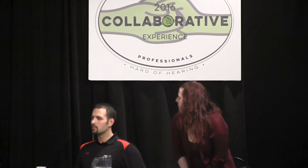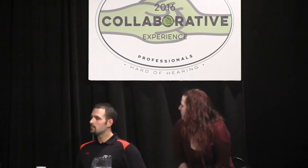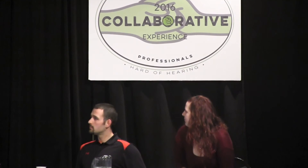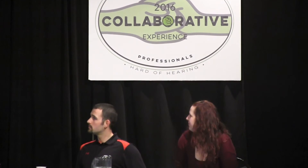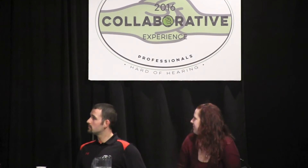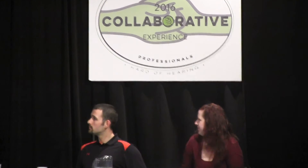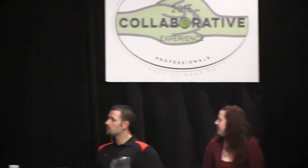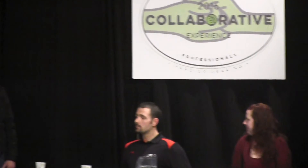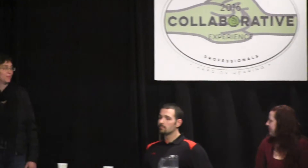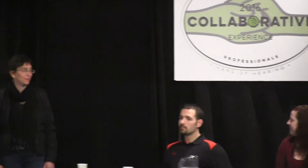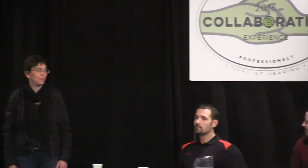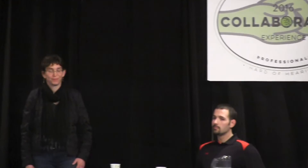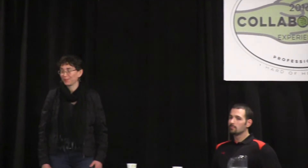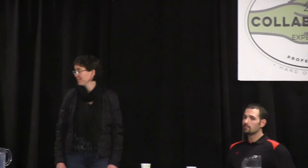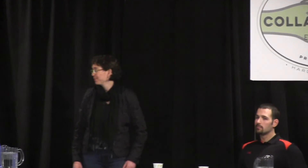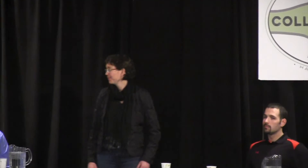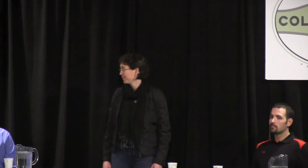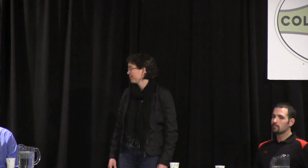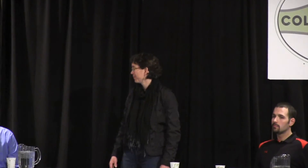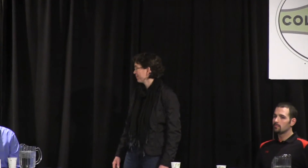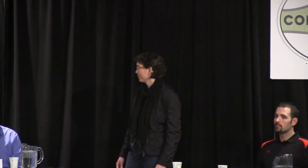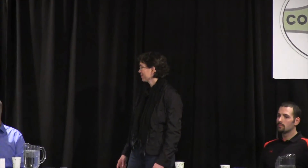So that's my work experience. Elise: That's great.